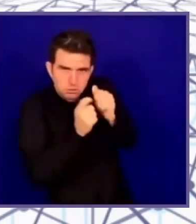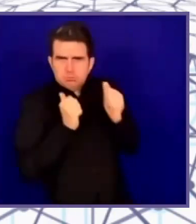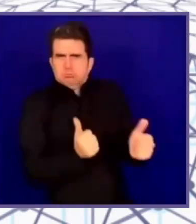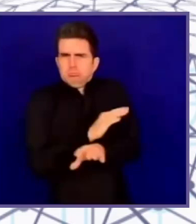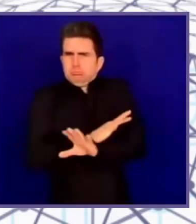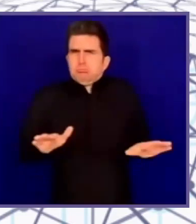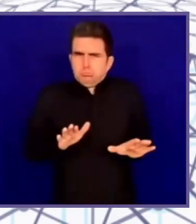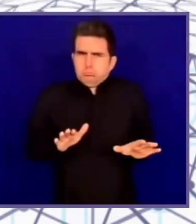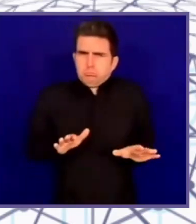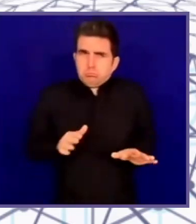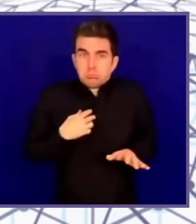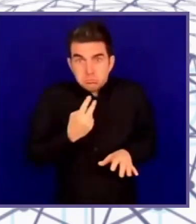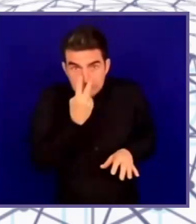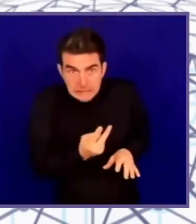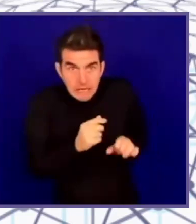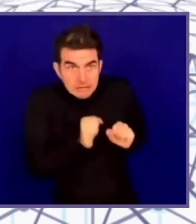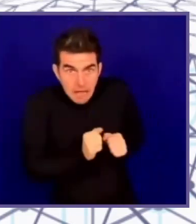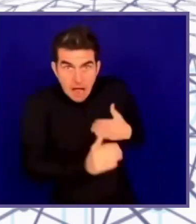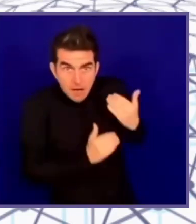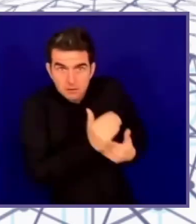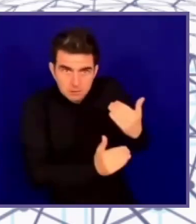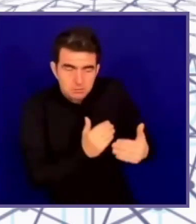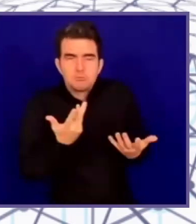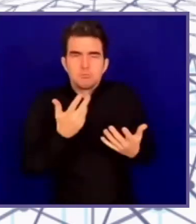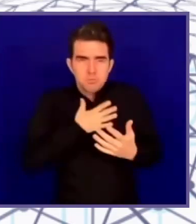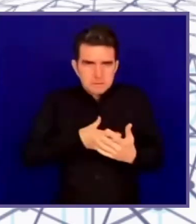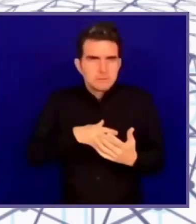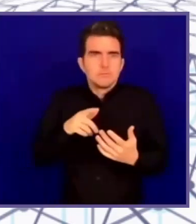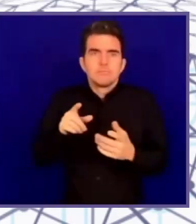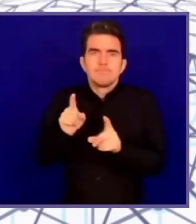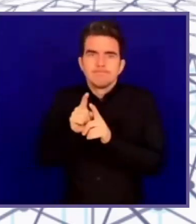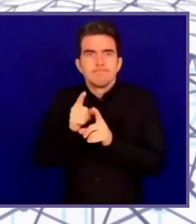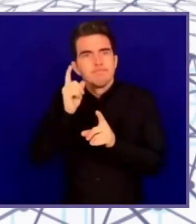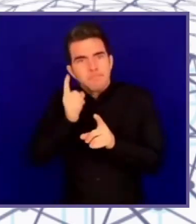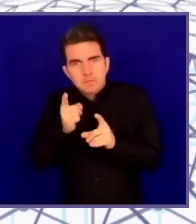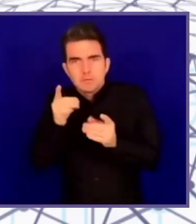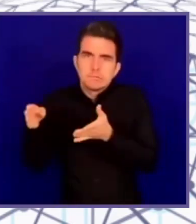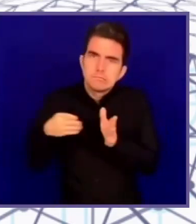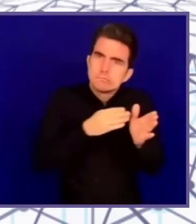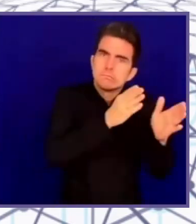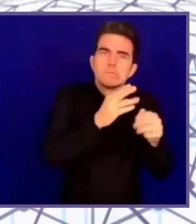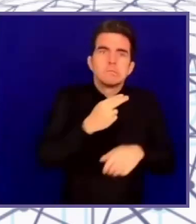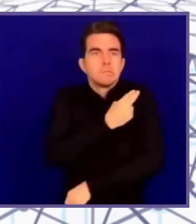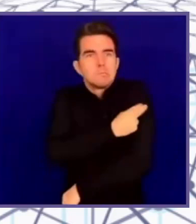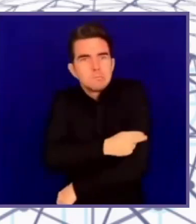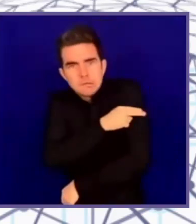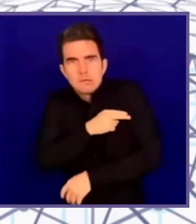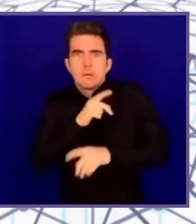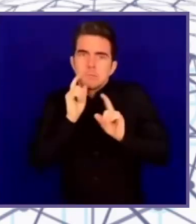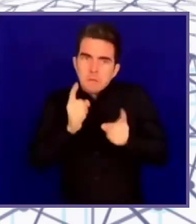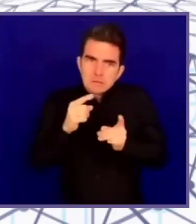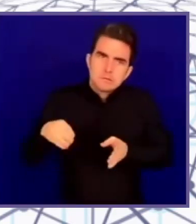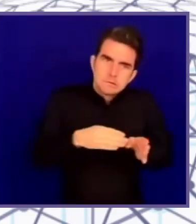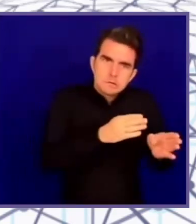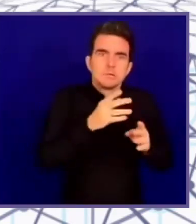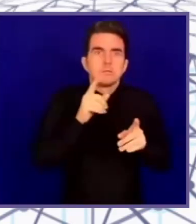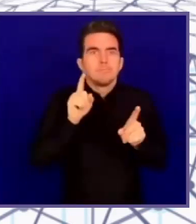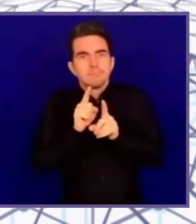I I've struggled and the one that the organisation has helped us in the National Institutes for Health Research and the funding. But again, it's taken five years to get to this stage